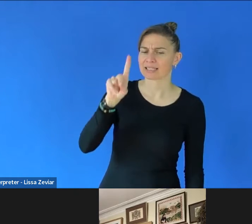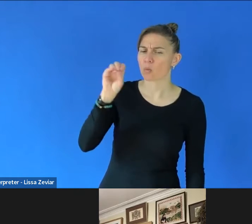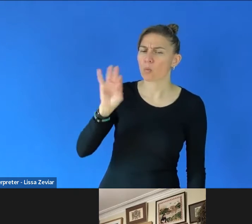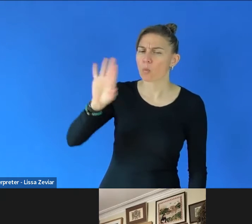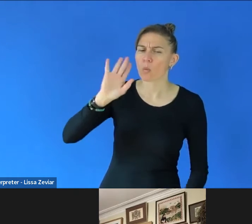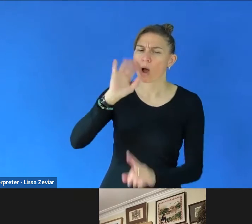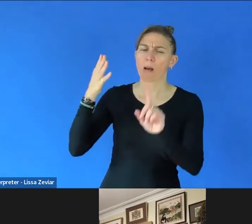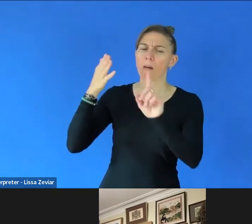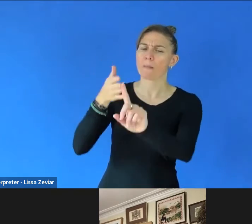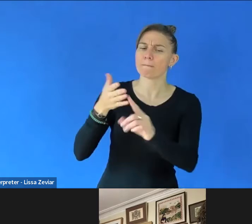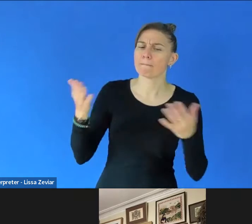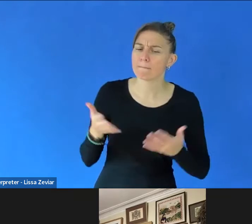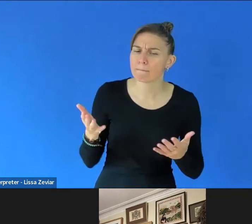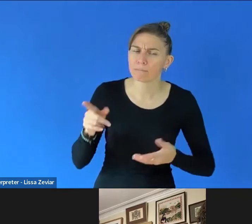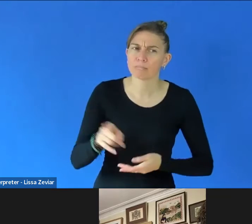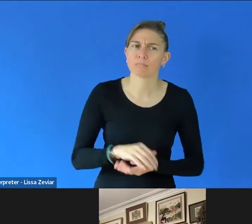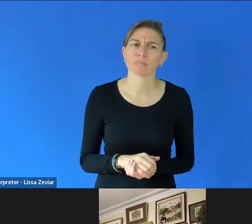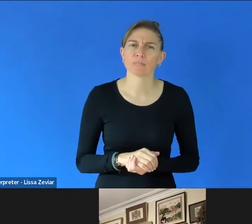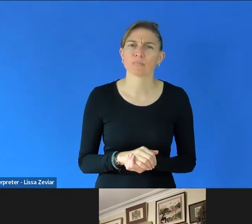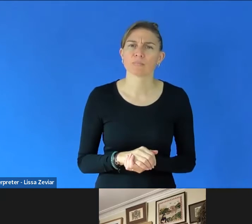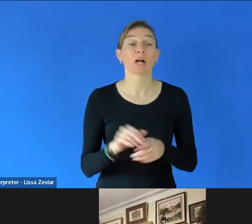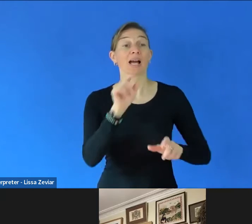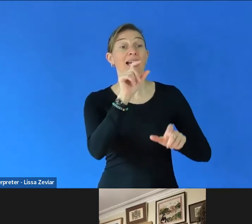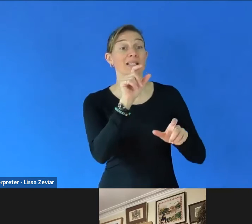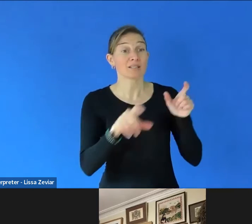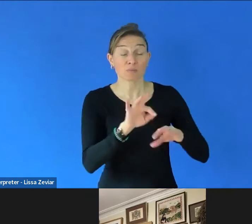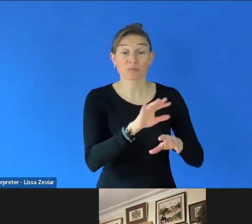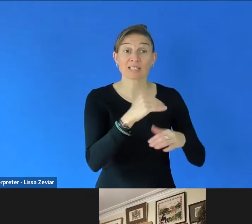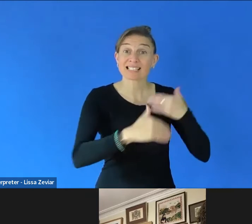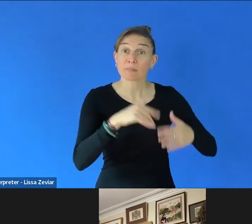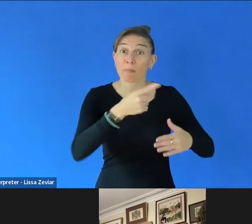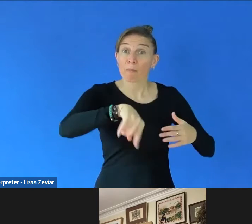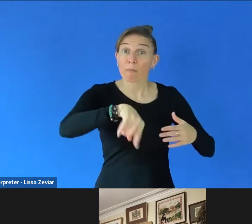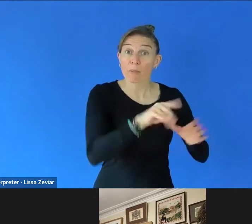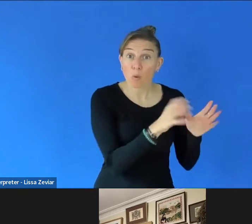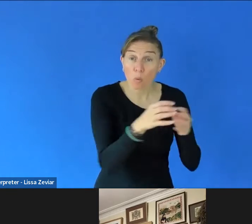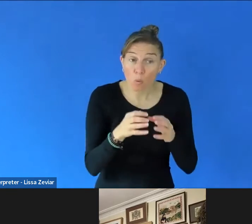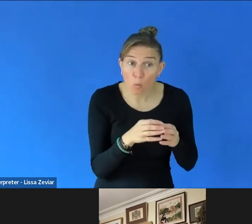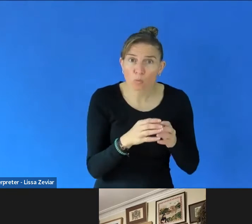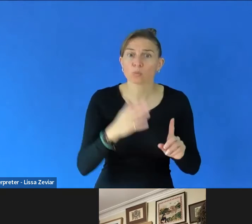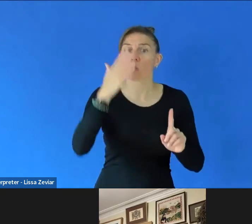the ambition to the disability inclusion consortia and why this programme was important to the FCDO.